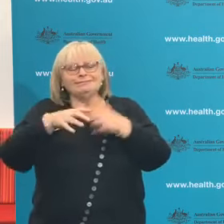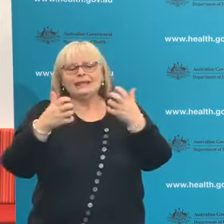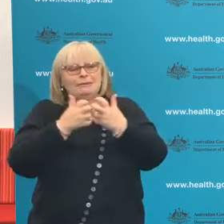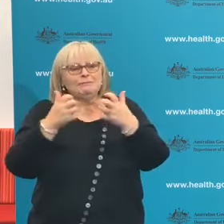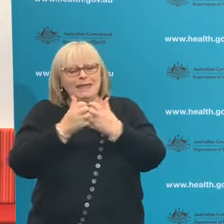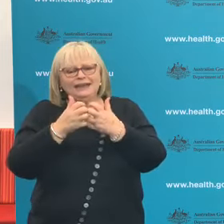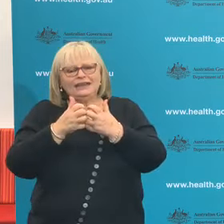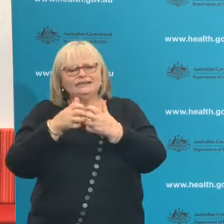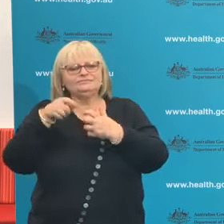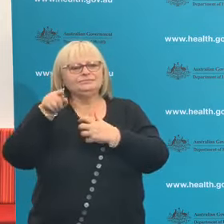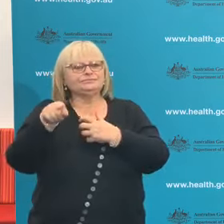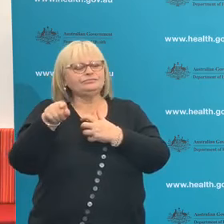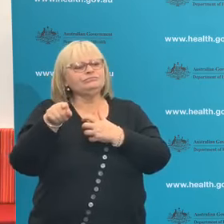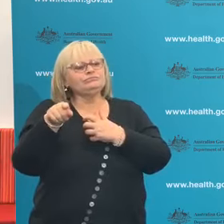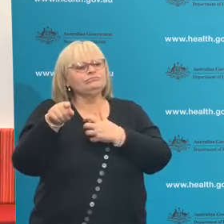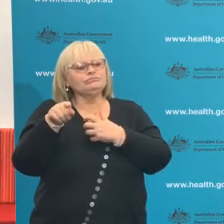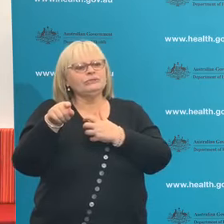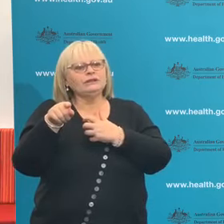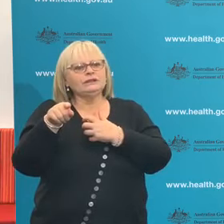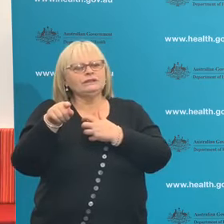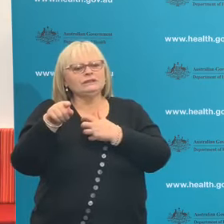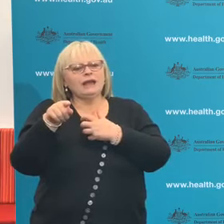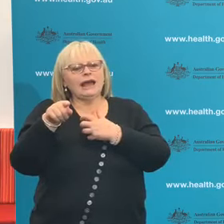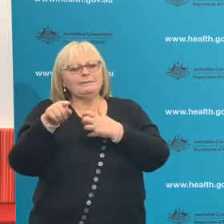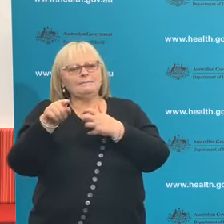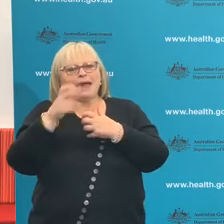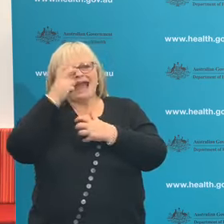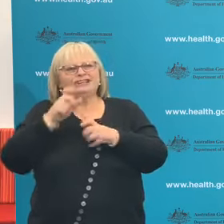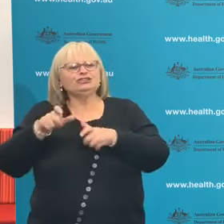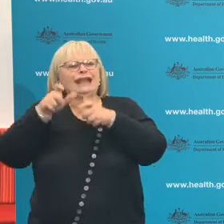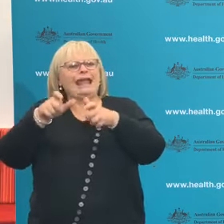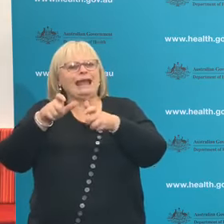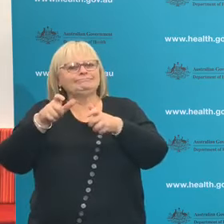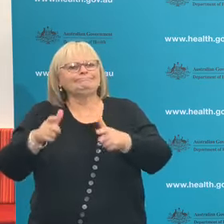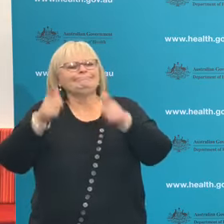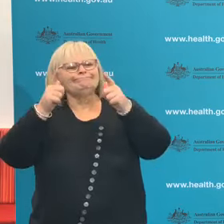providers took these measures on what they believe to be in the best interests